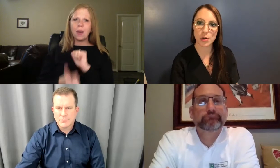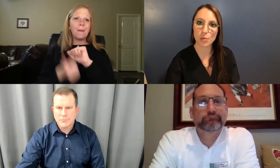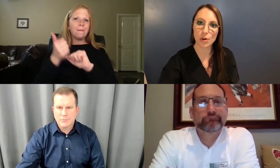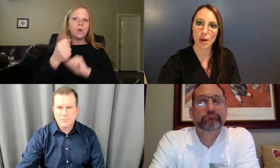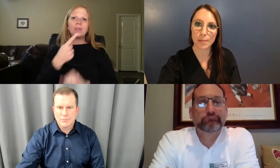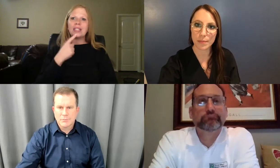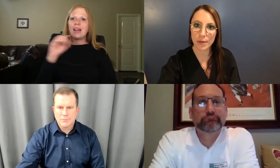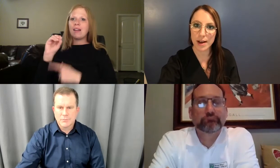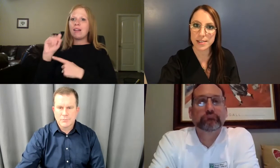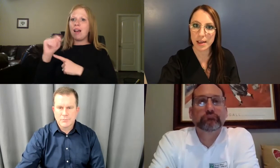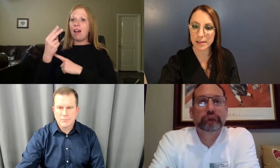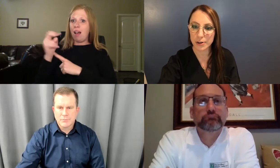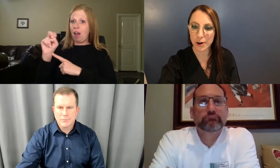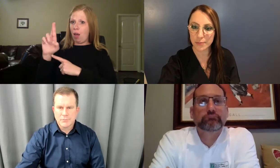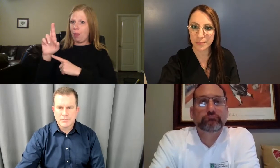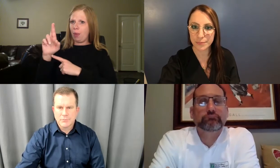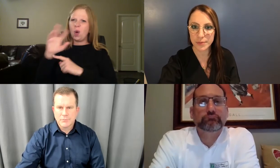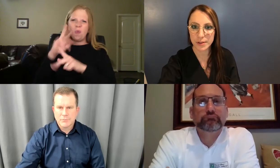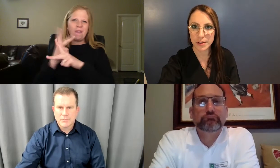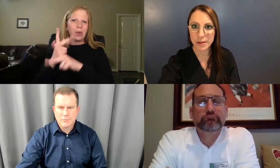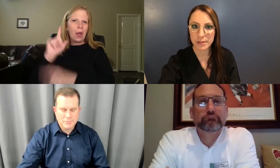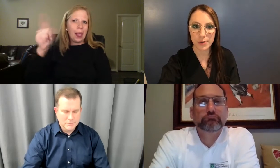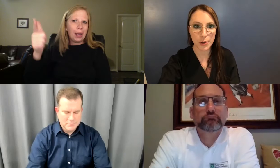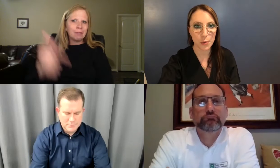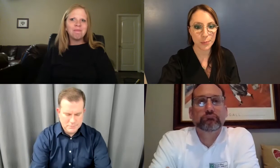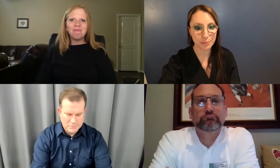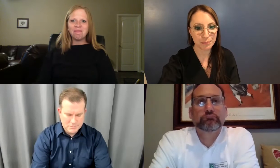So we'll ask that later on. Very cool.